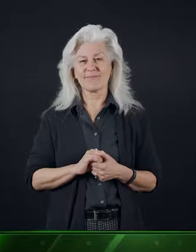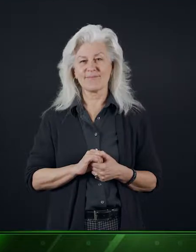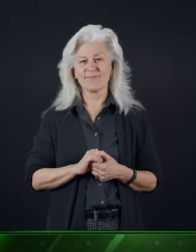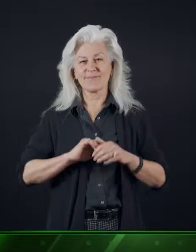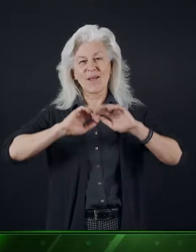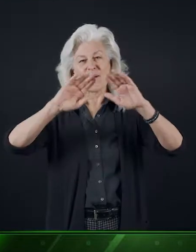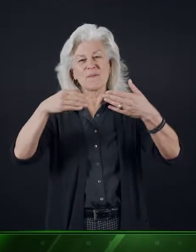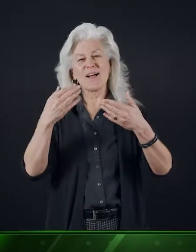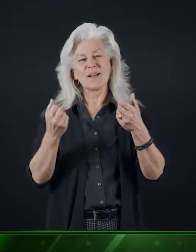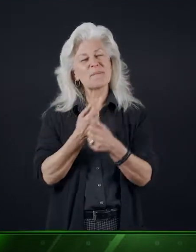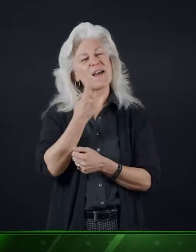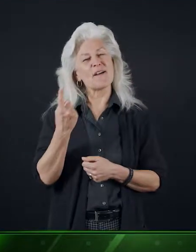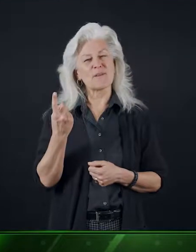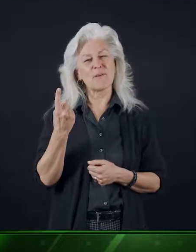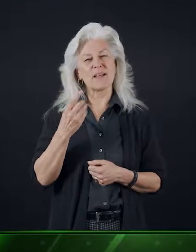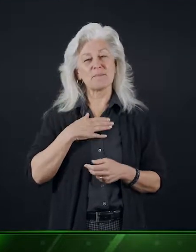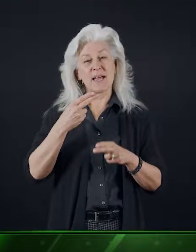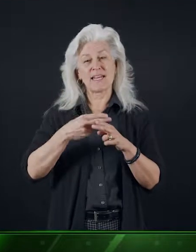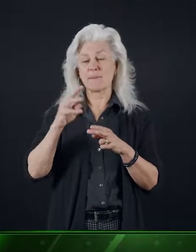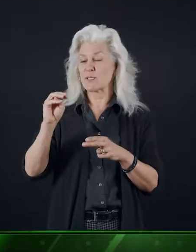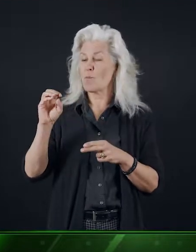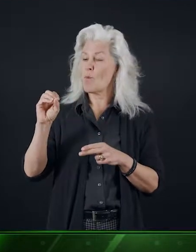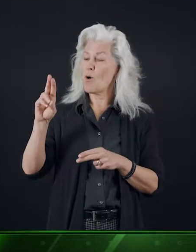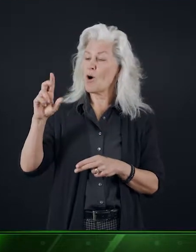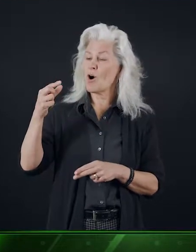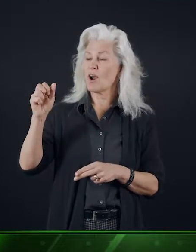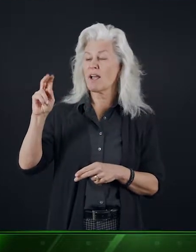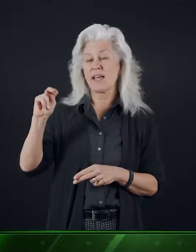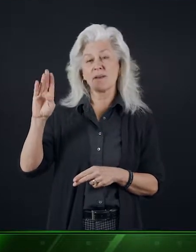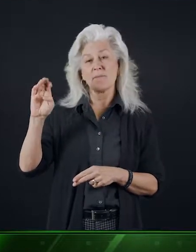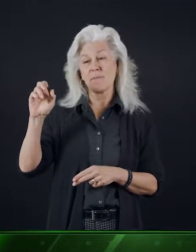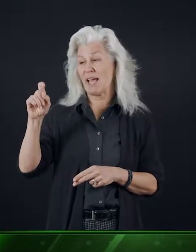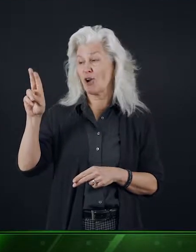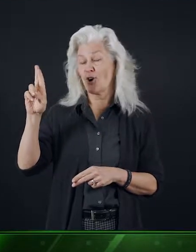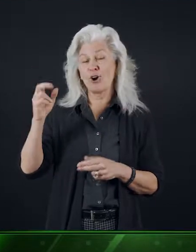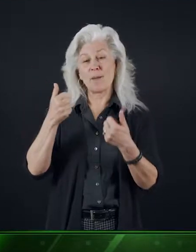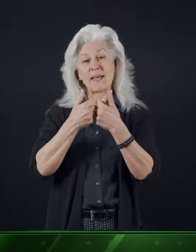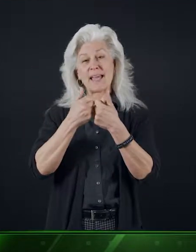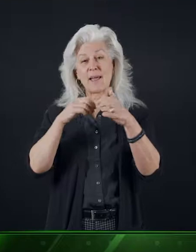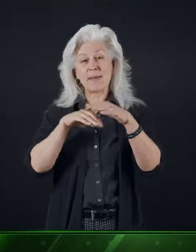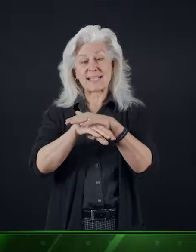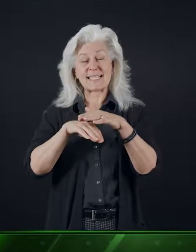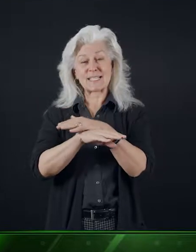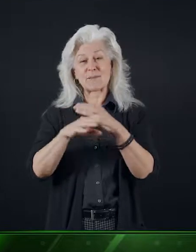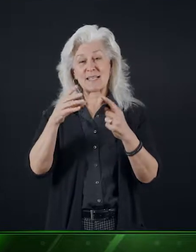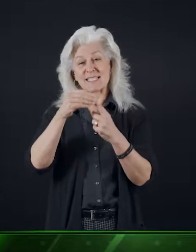Welcome everyone. My name is Morgan Baker, a games accessibility specialist and designer.